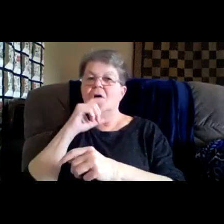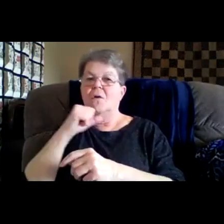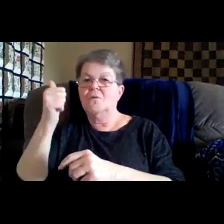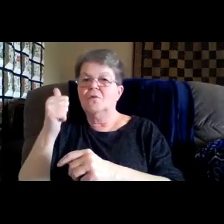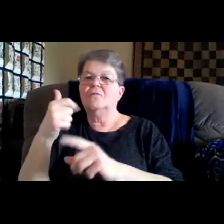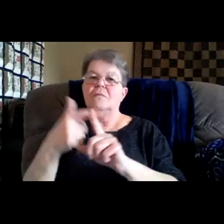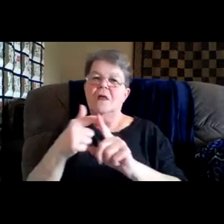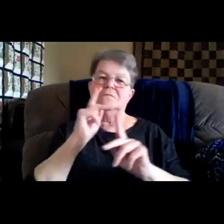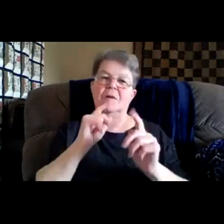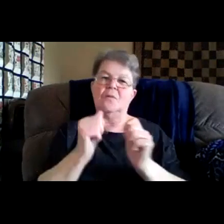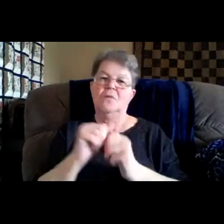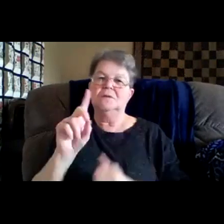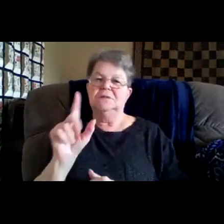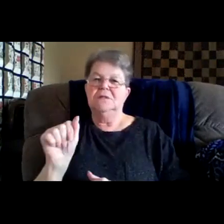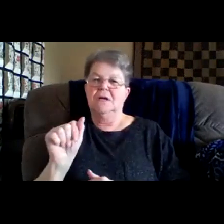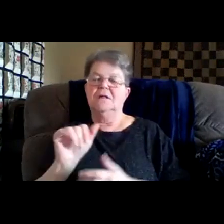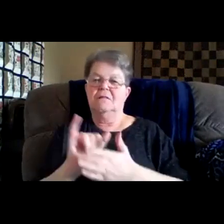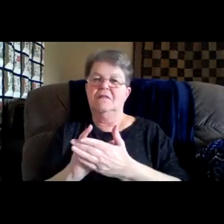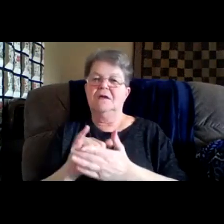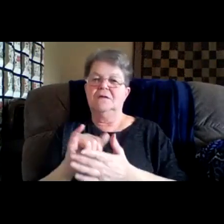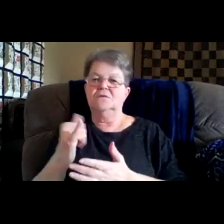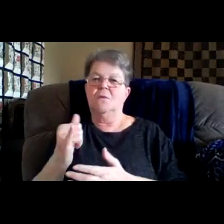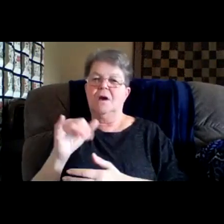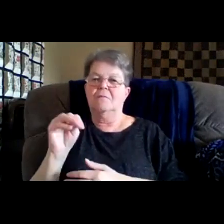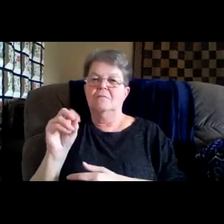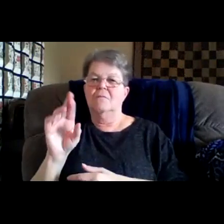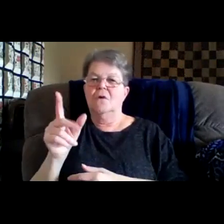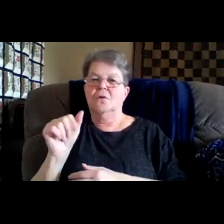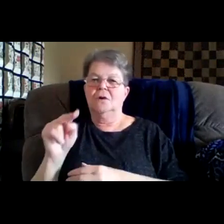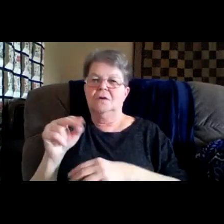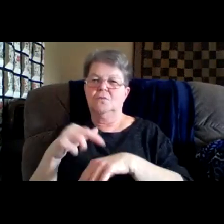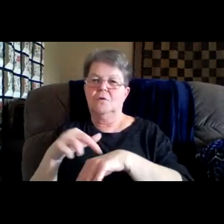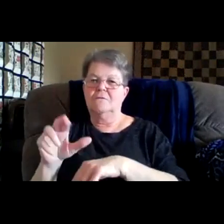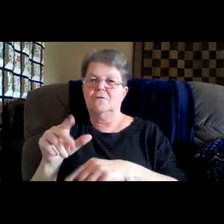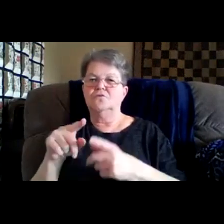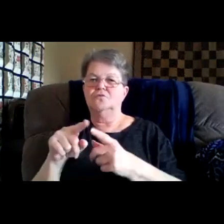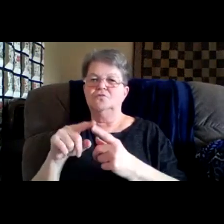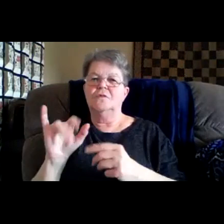So that's why Morgan referred you to go to that place to find some more resources